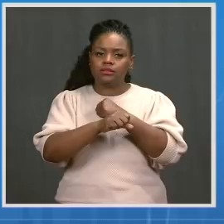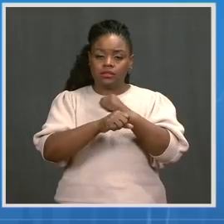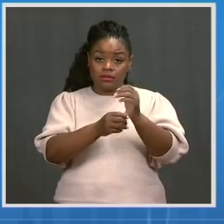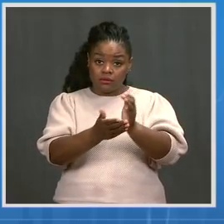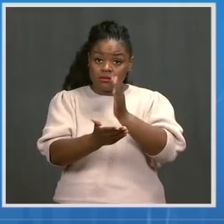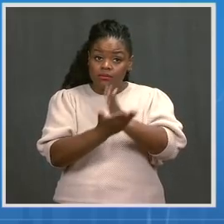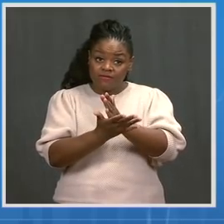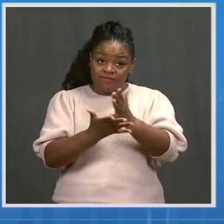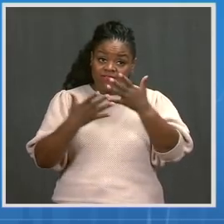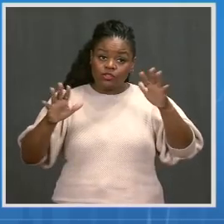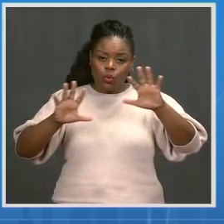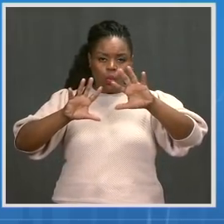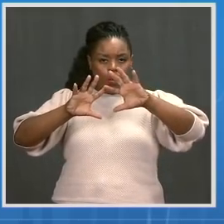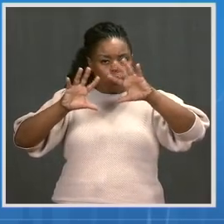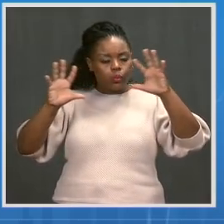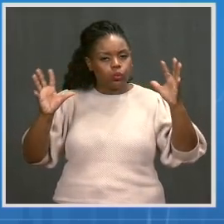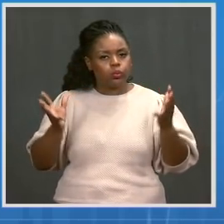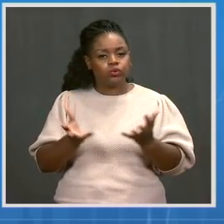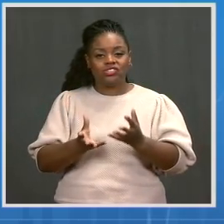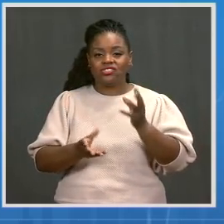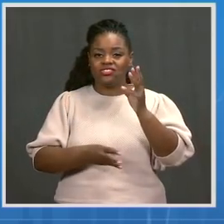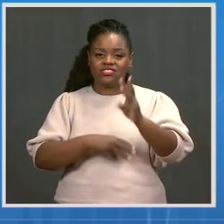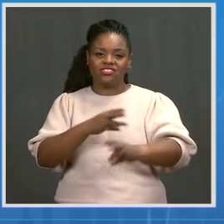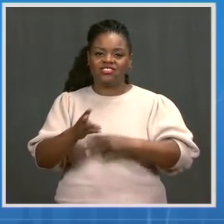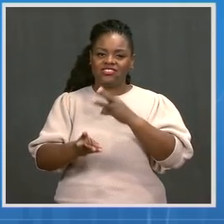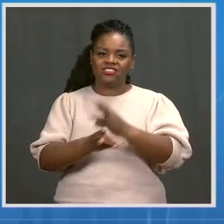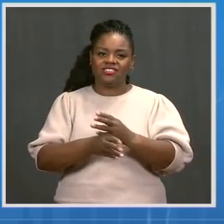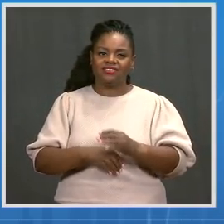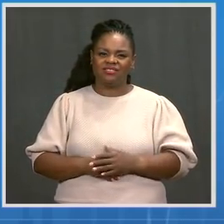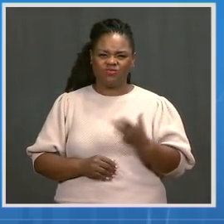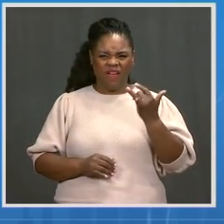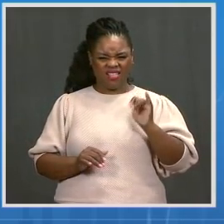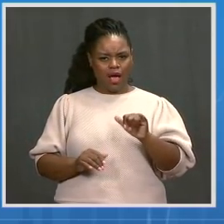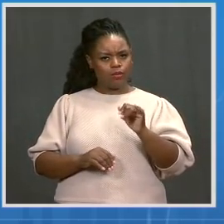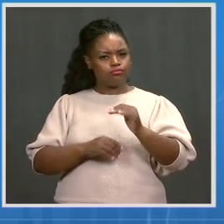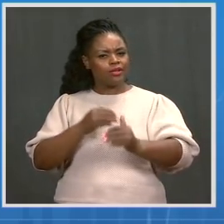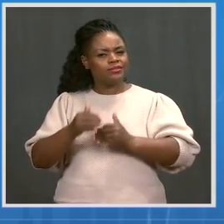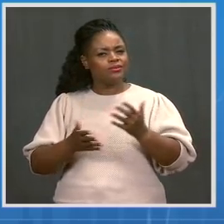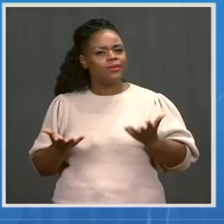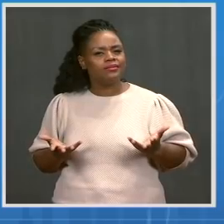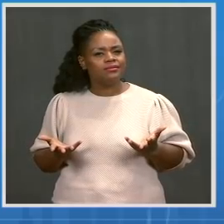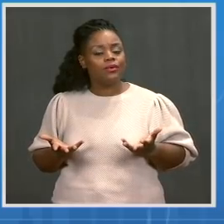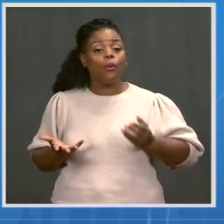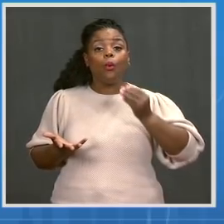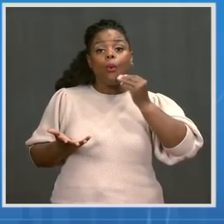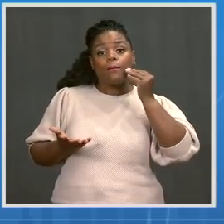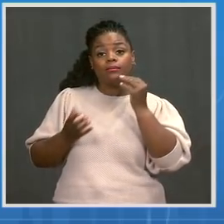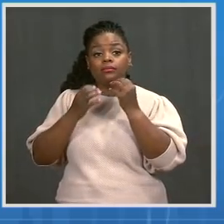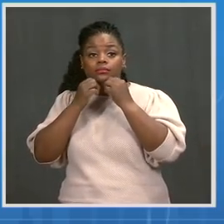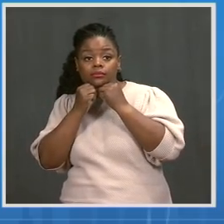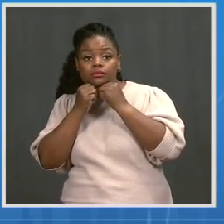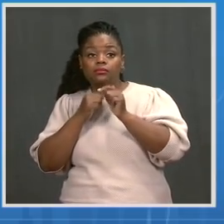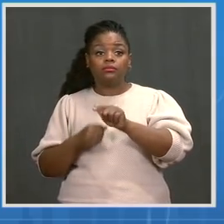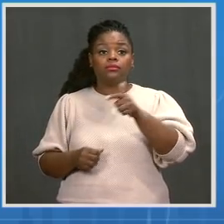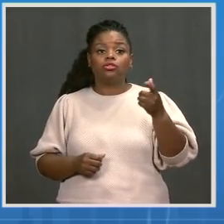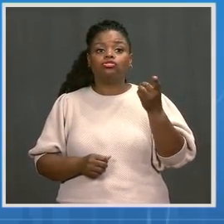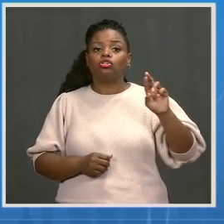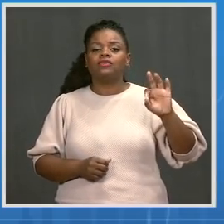Now to say more about why the progress we are making here at home matters, let me turn it over to Dr. Fauci. Dr. Fauci.